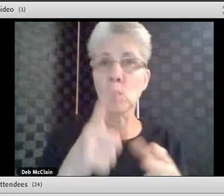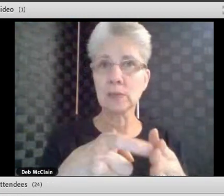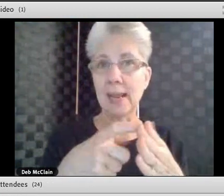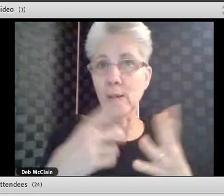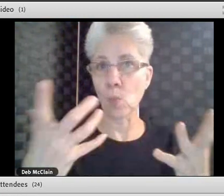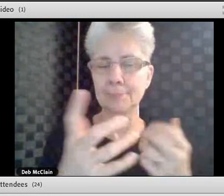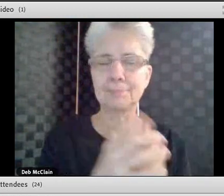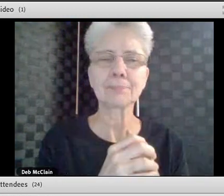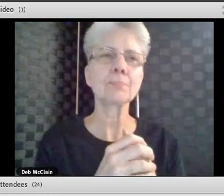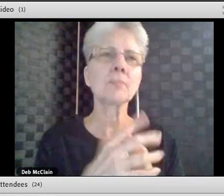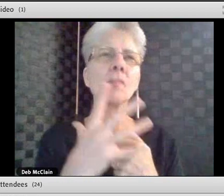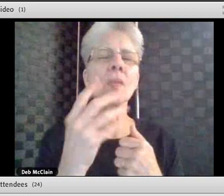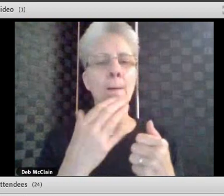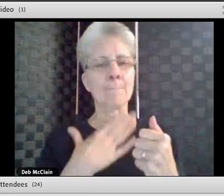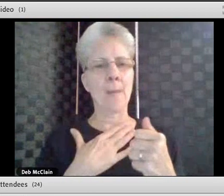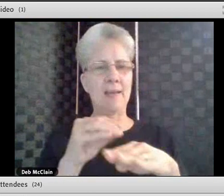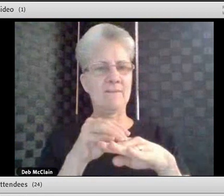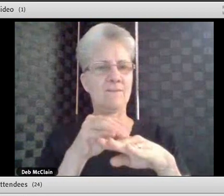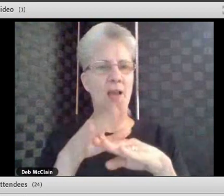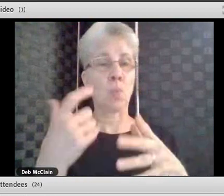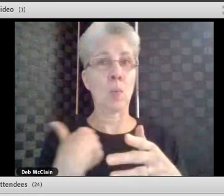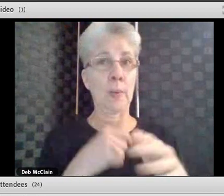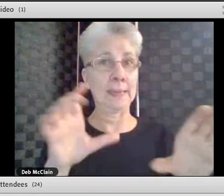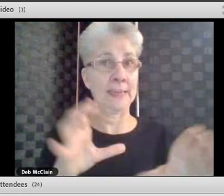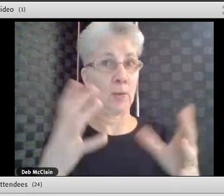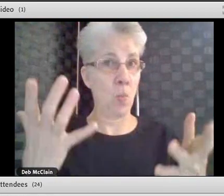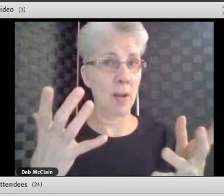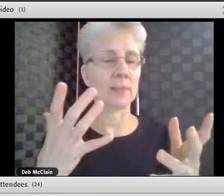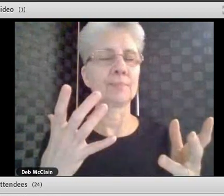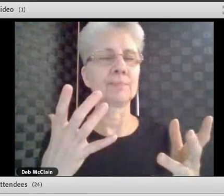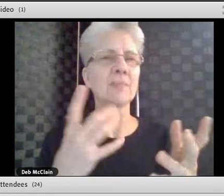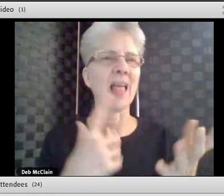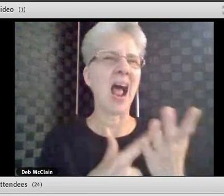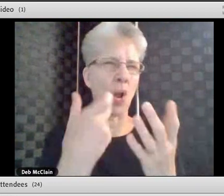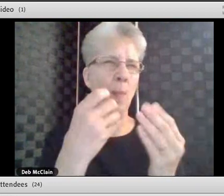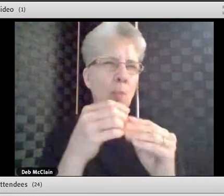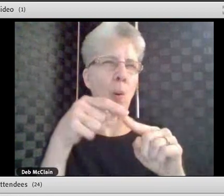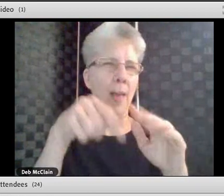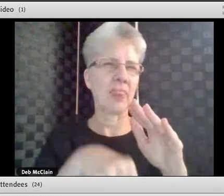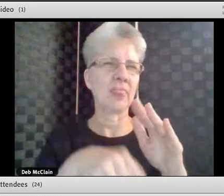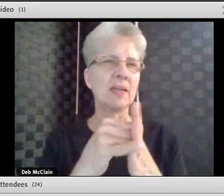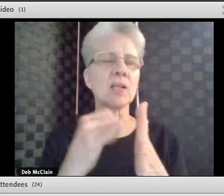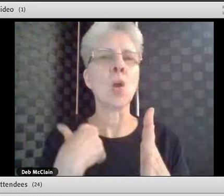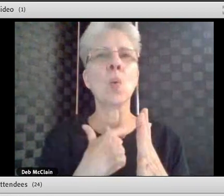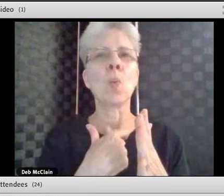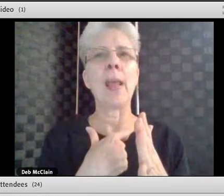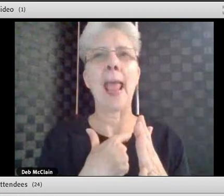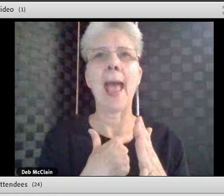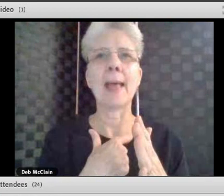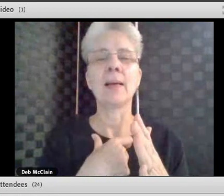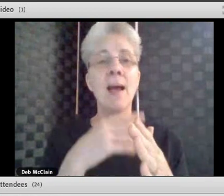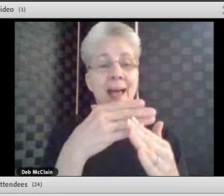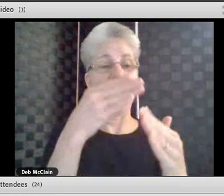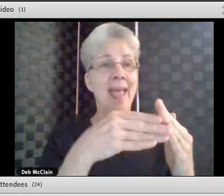How do you figure out how much time this is going to take? And my advice, what we did, is -- and I'll talk a little bit more about this --